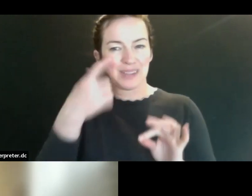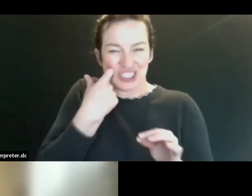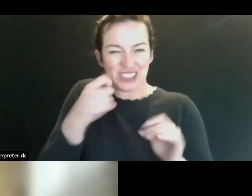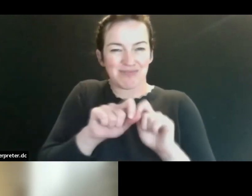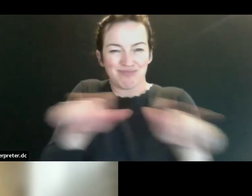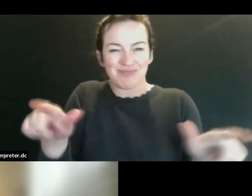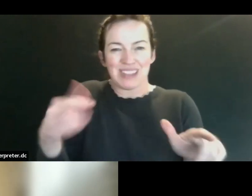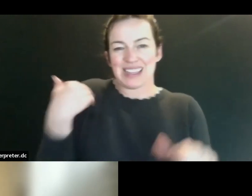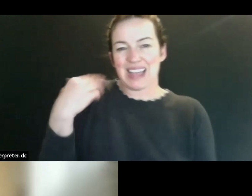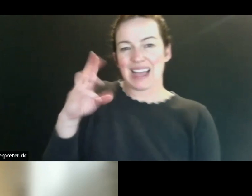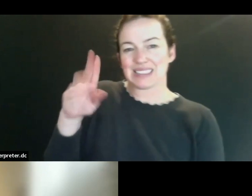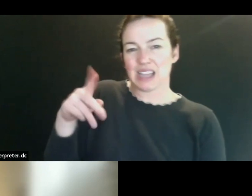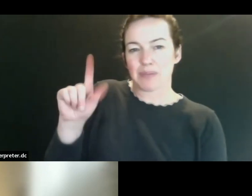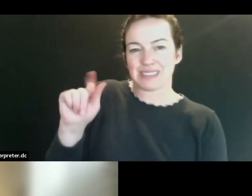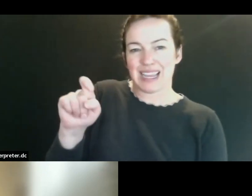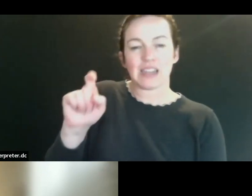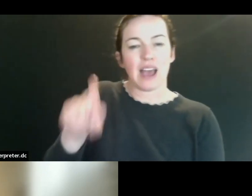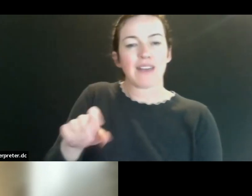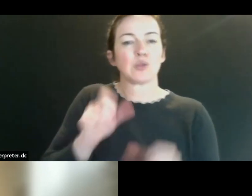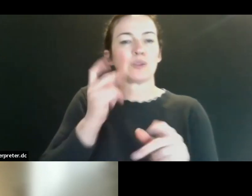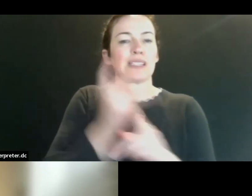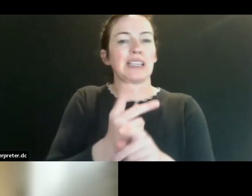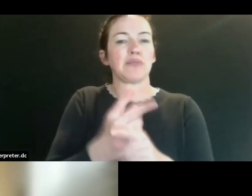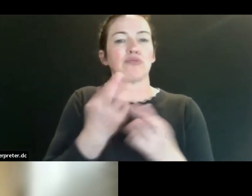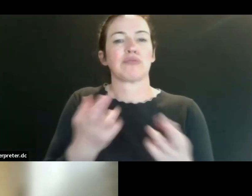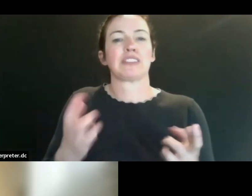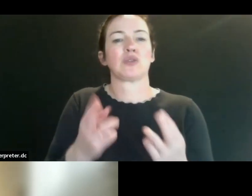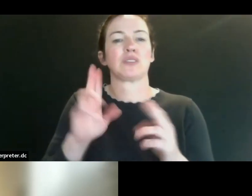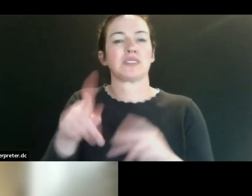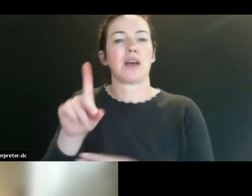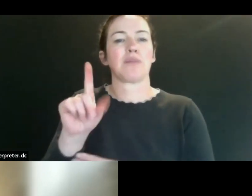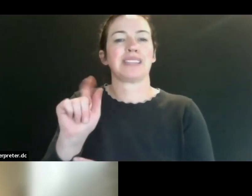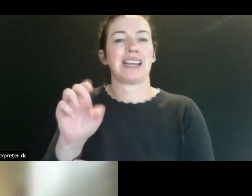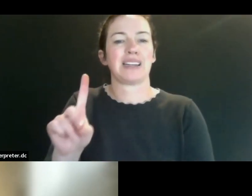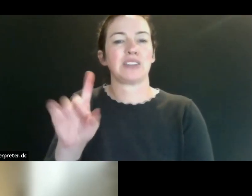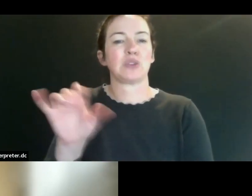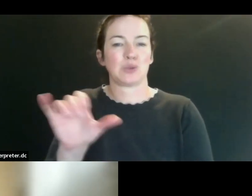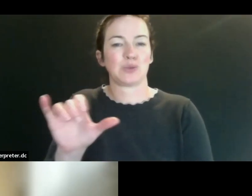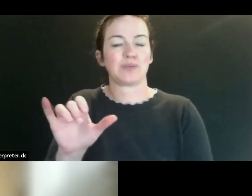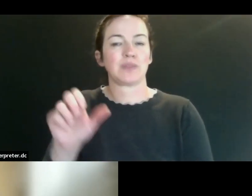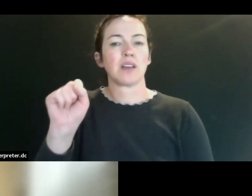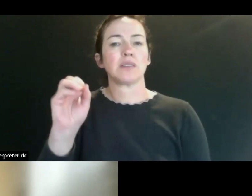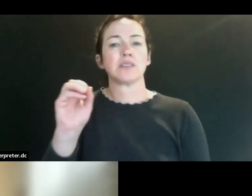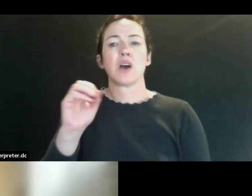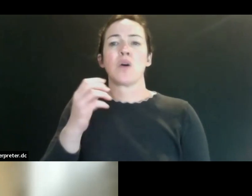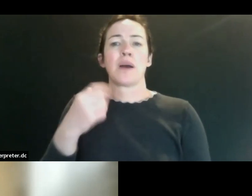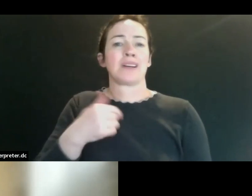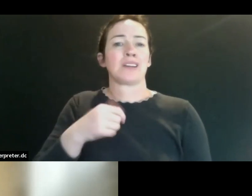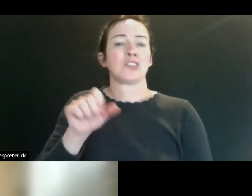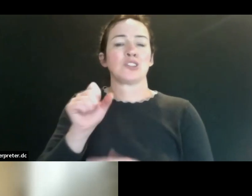have to keep these resources updated. And just as a social worker, something I do every